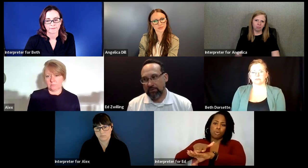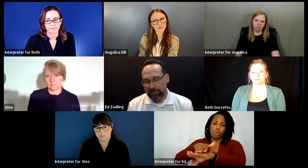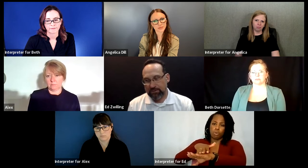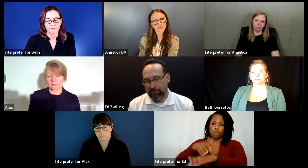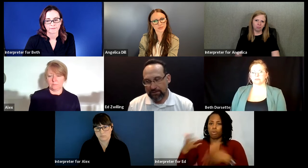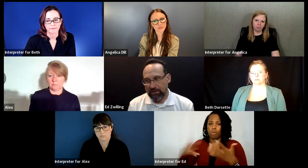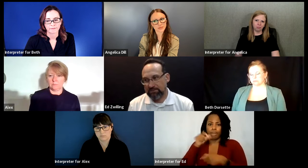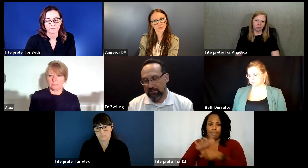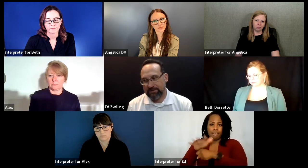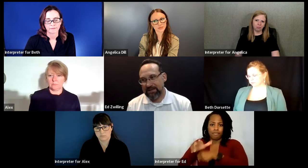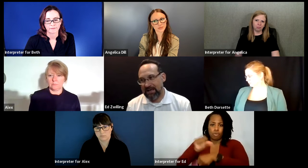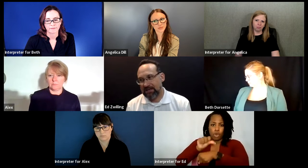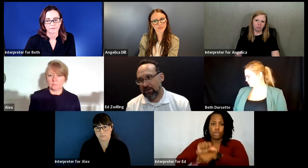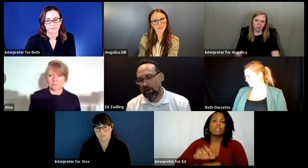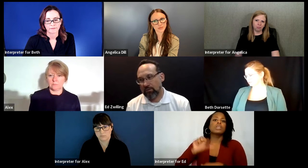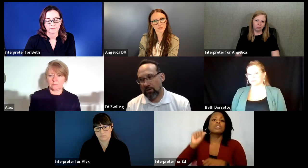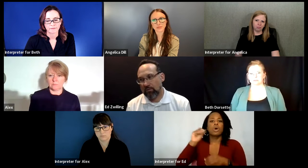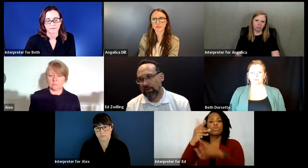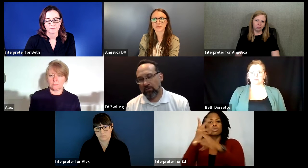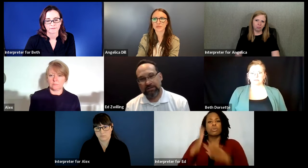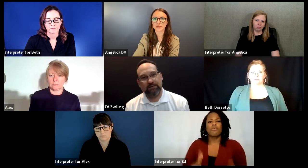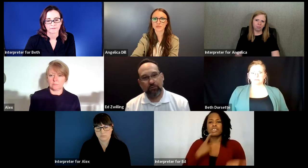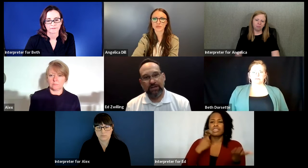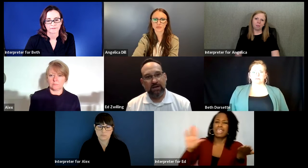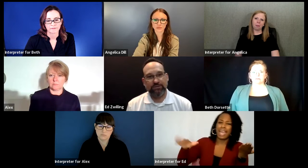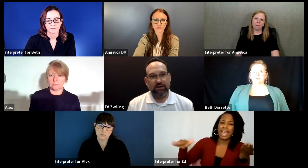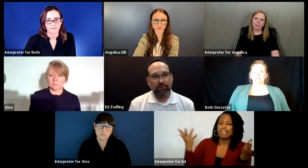to him his supervisor came to him and said you know what we don't need a full-time janitor